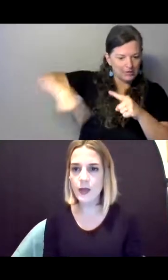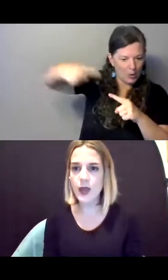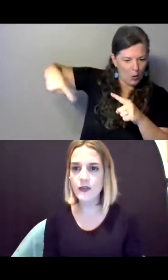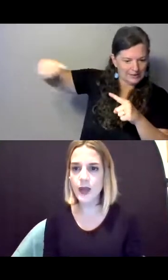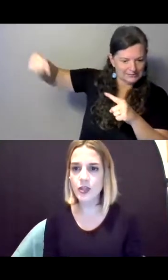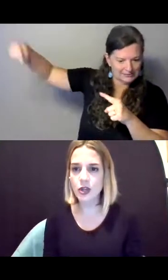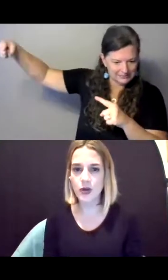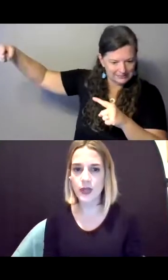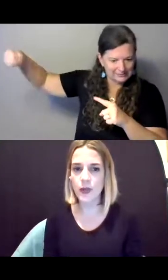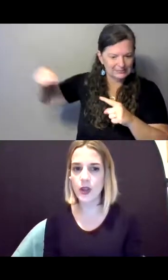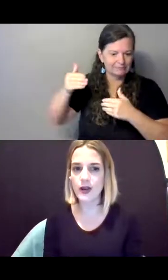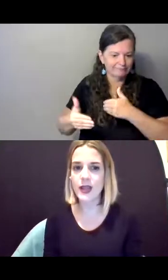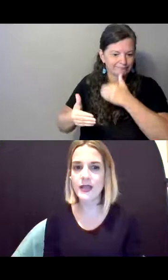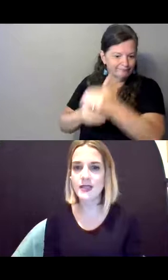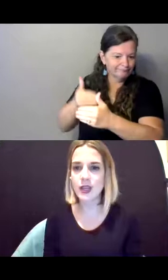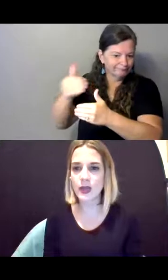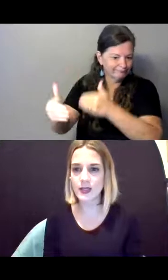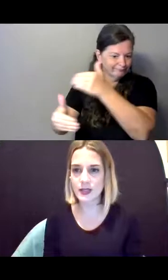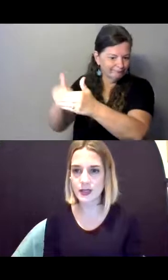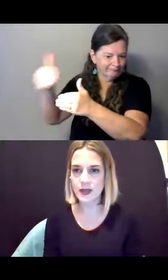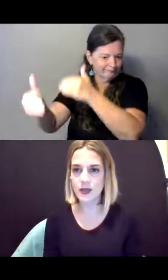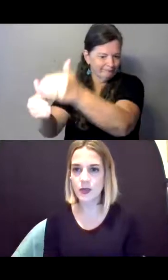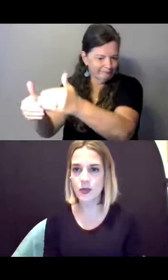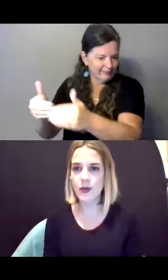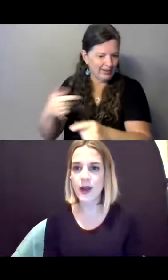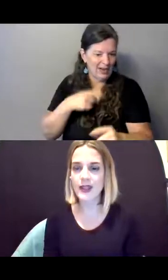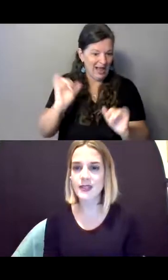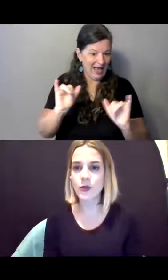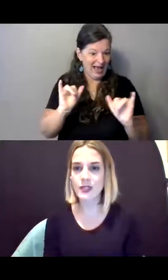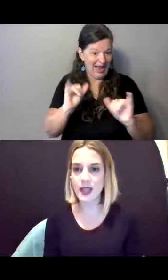and then we had to make sure that we are sequenced. We're providing sequencing.